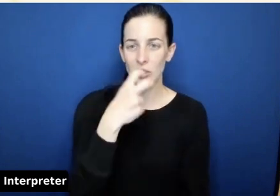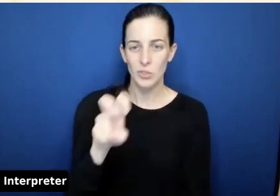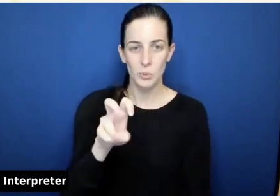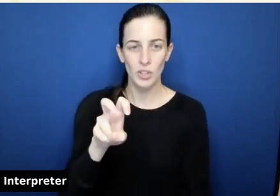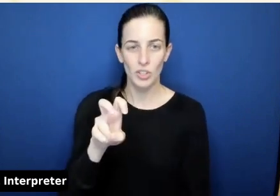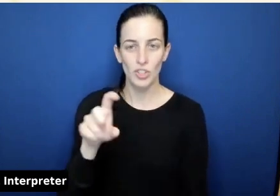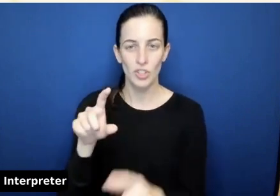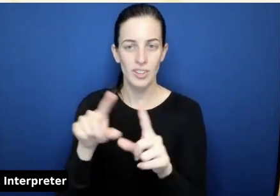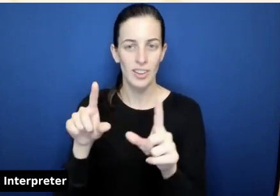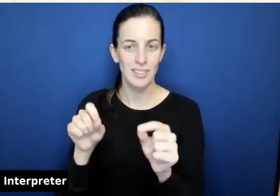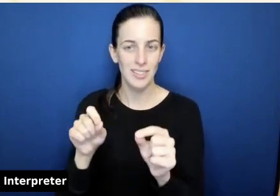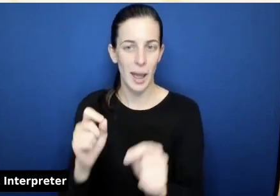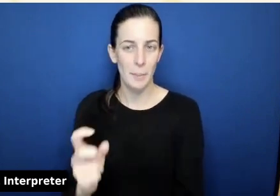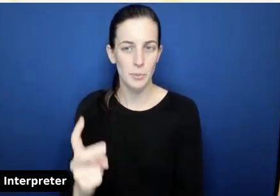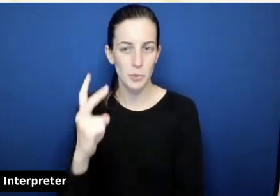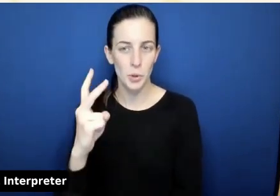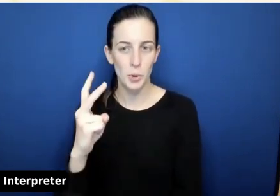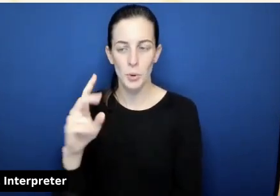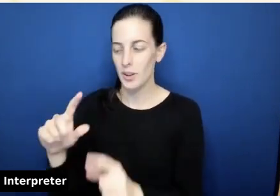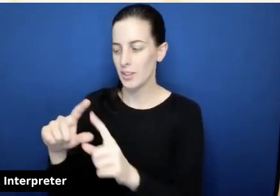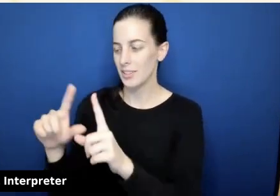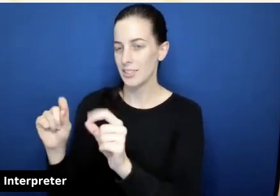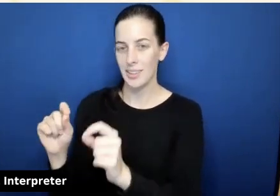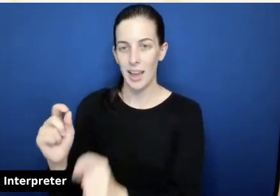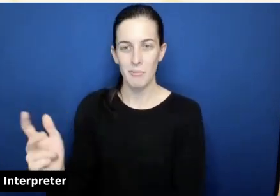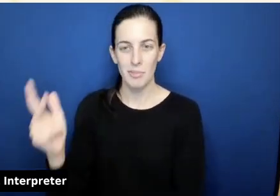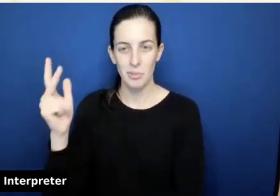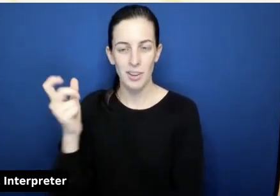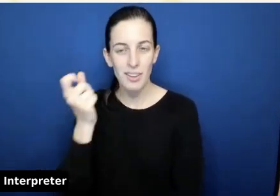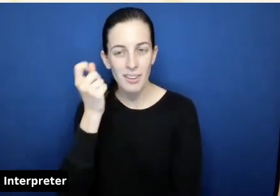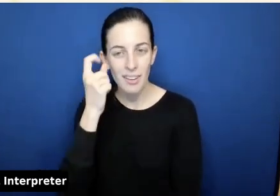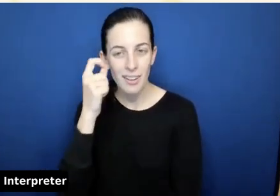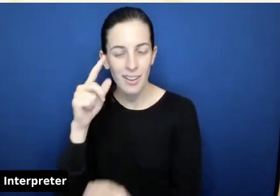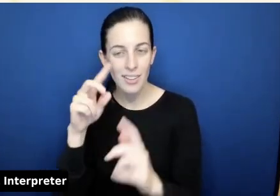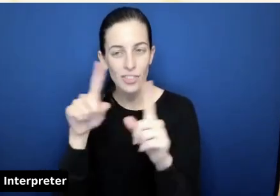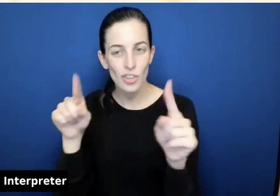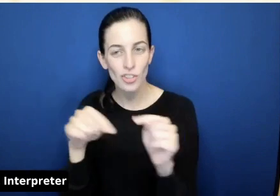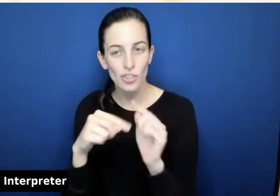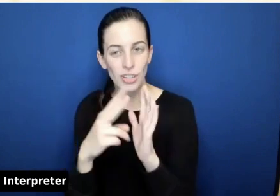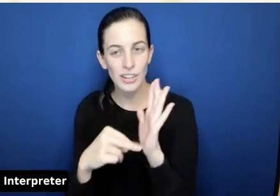the screen reader was not reading the content of tabpanel… tab panel 2 and tab panel 3.